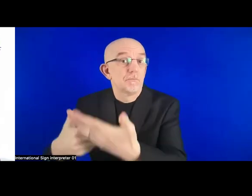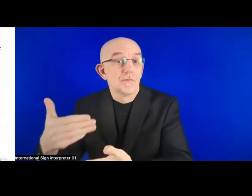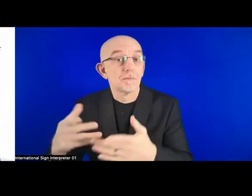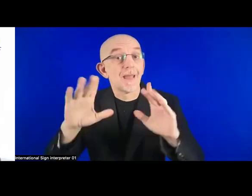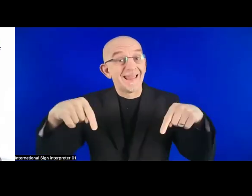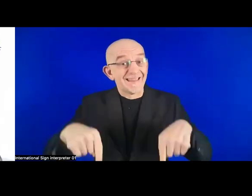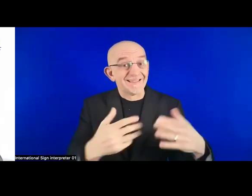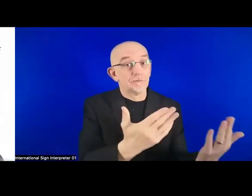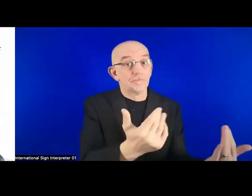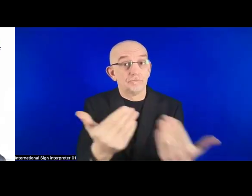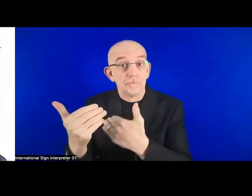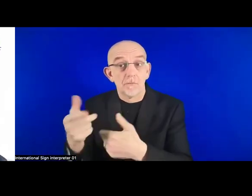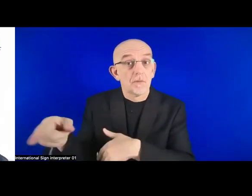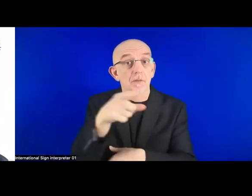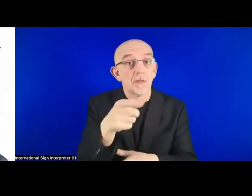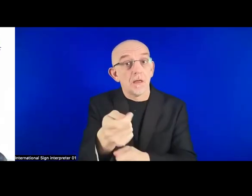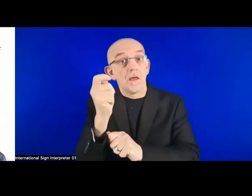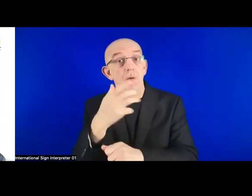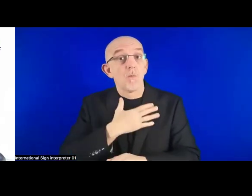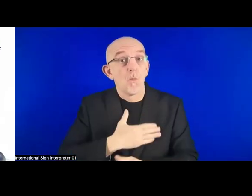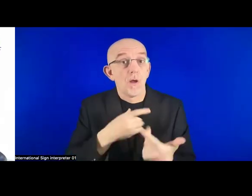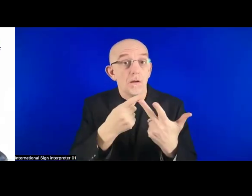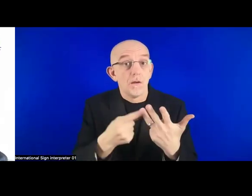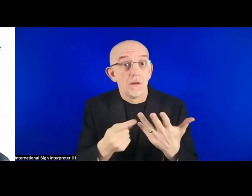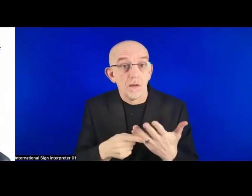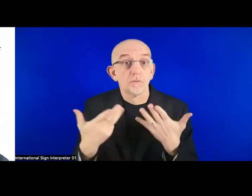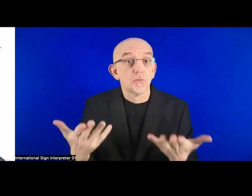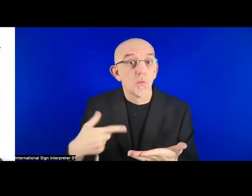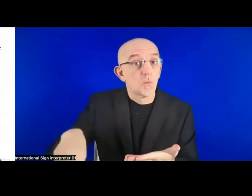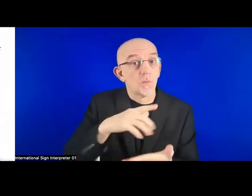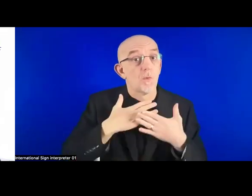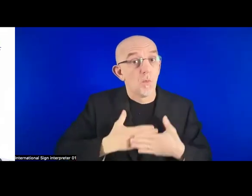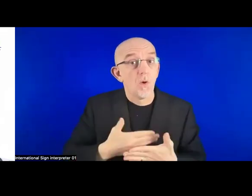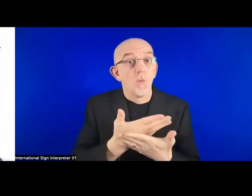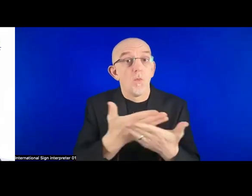do this, so we really have enabled the post doctoral fellows to have the maximum